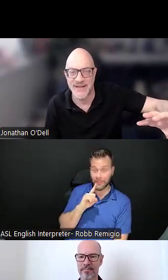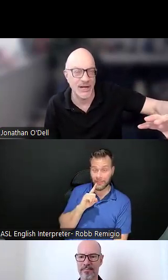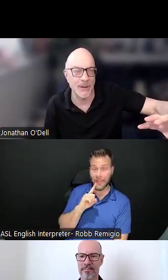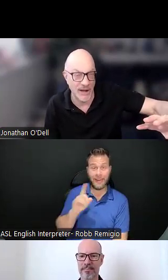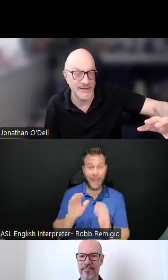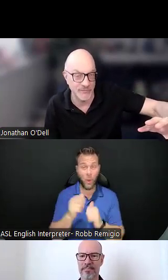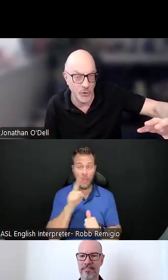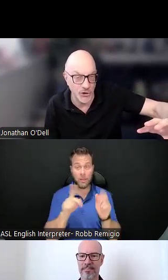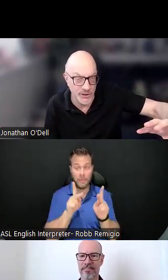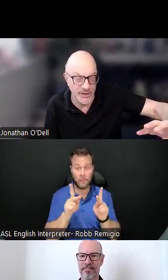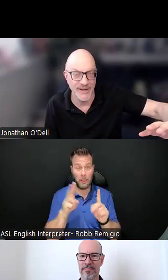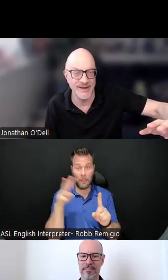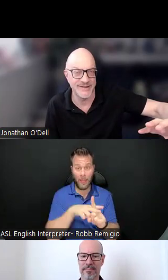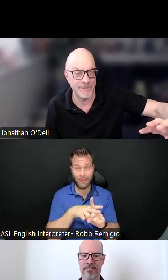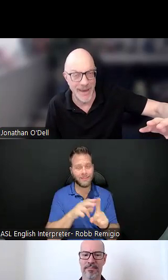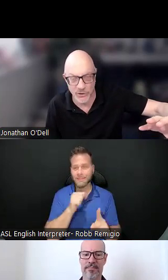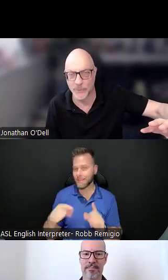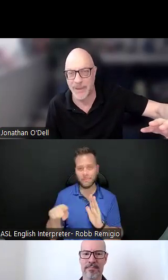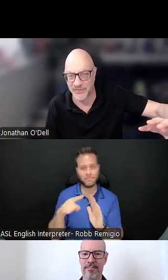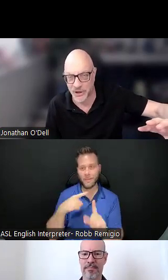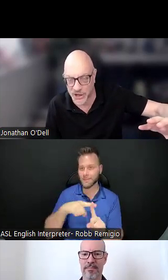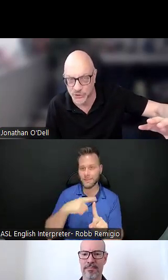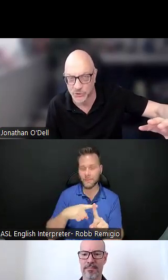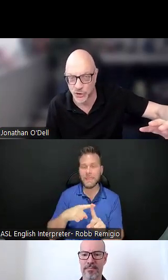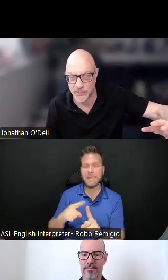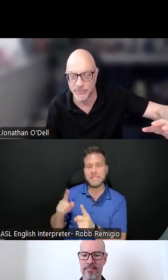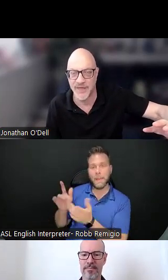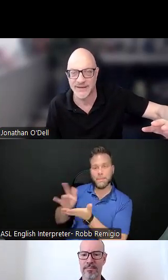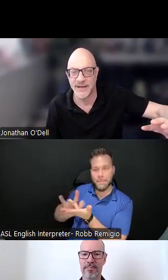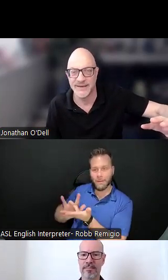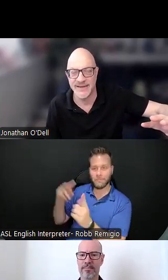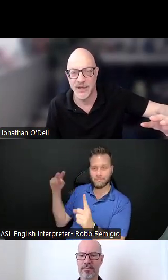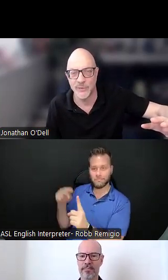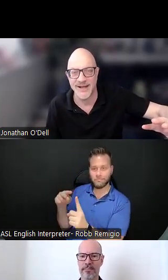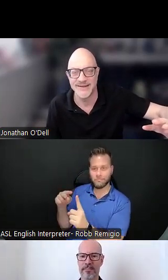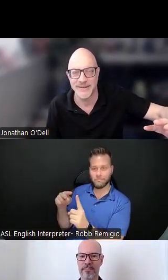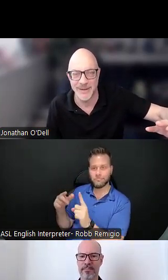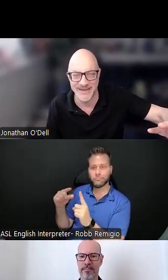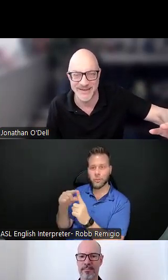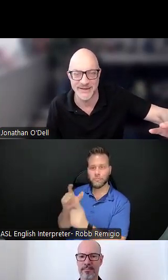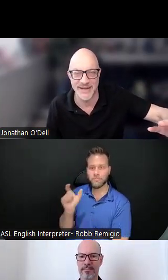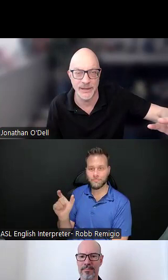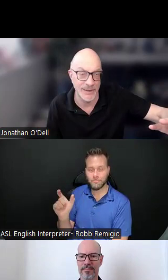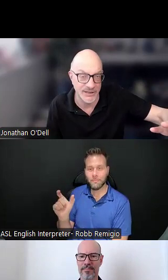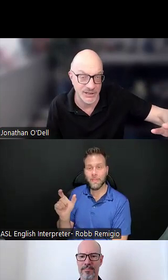The deaf, the way the hearing world uses it is not a positive It is a medical, pathological